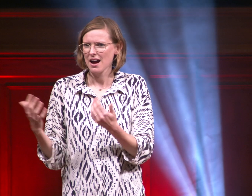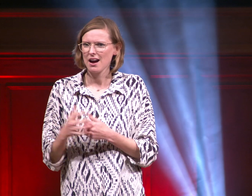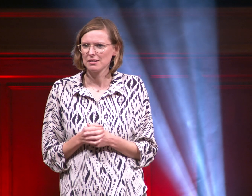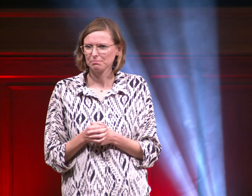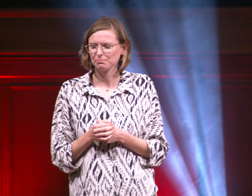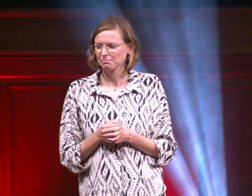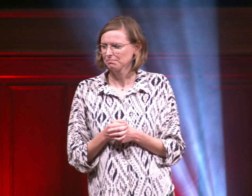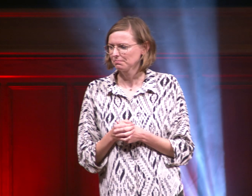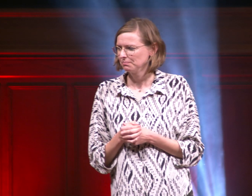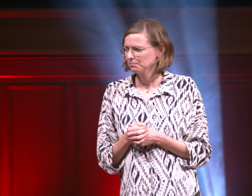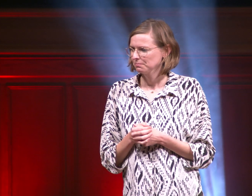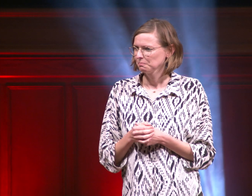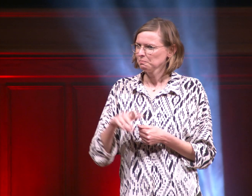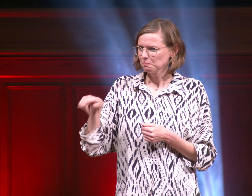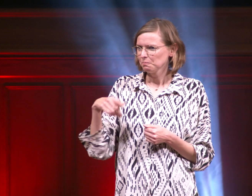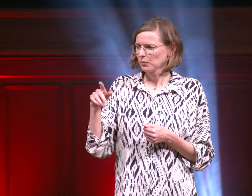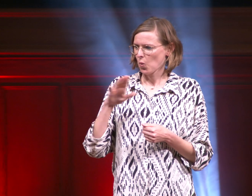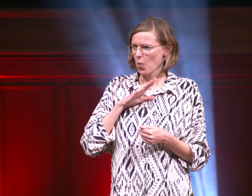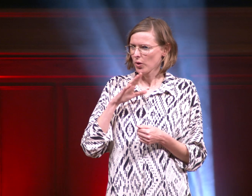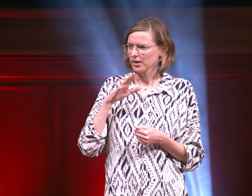And we can sign and communicate without barriers.